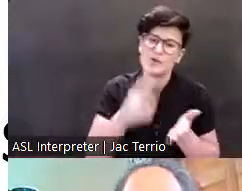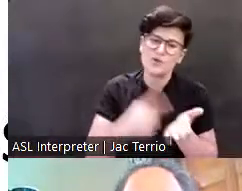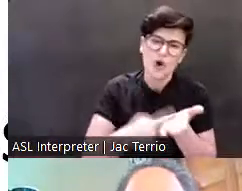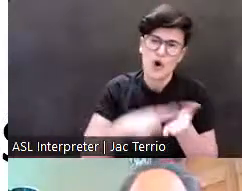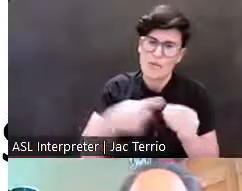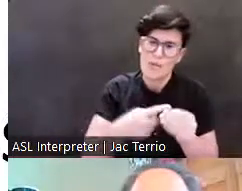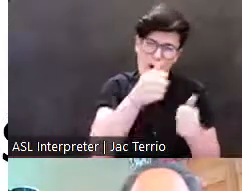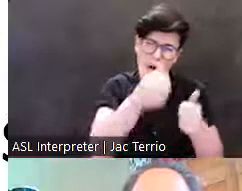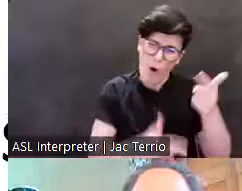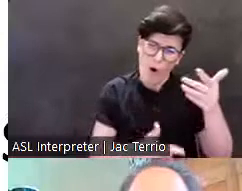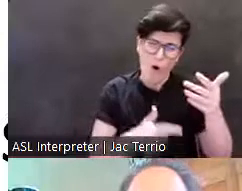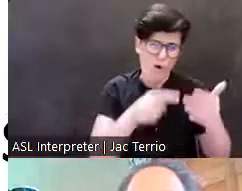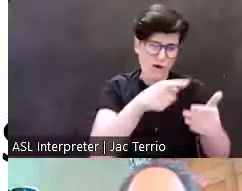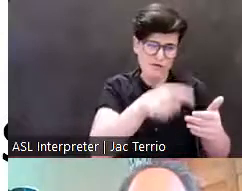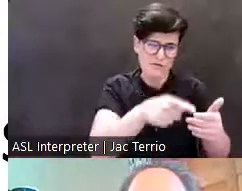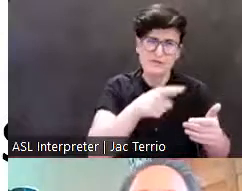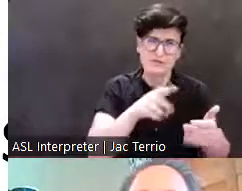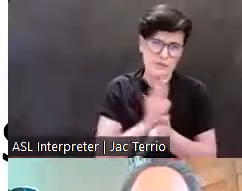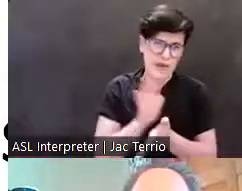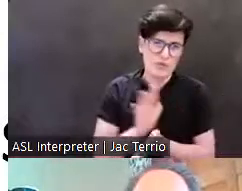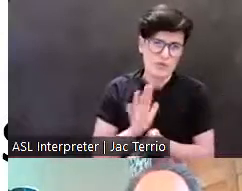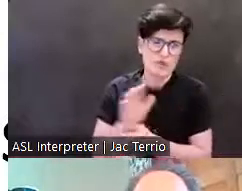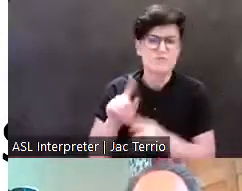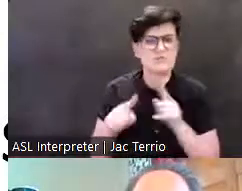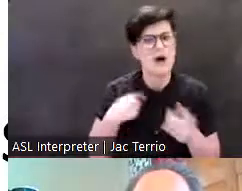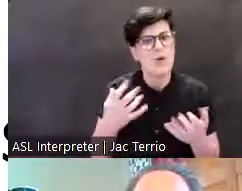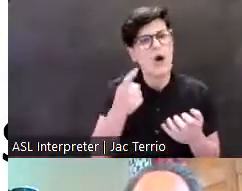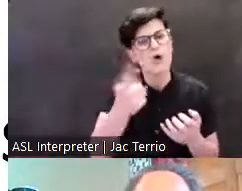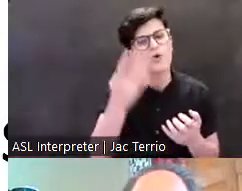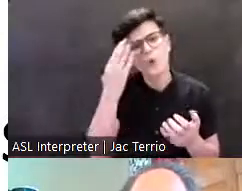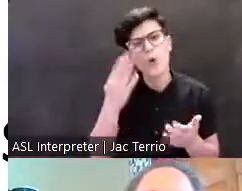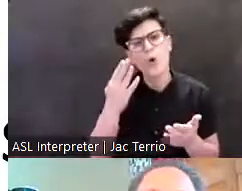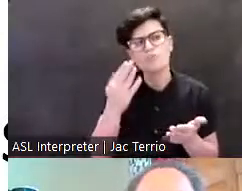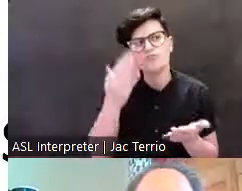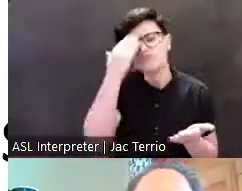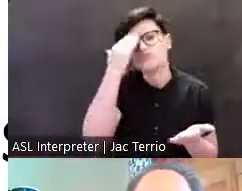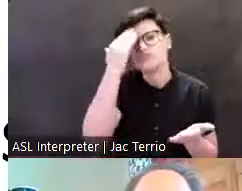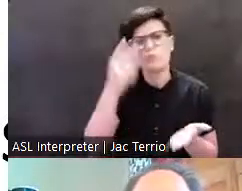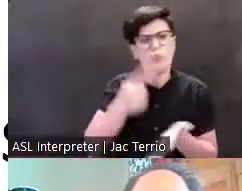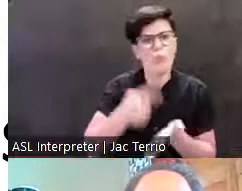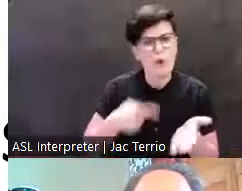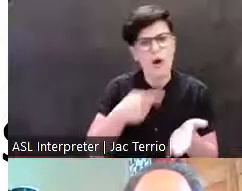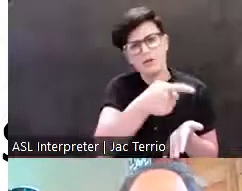But I want people to know what these documents are so that if you come across them or somebody